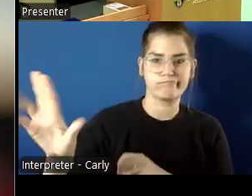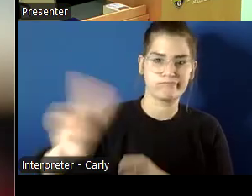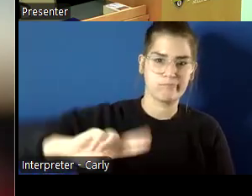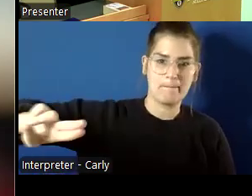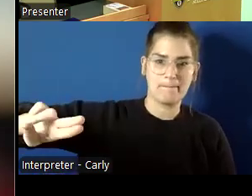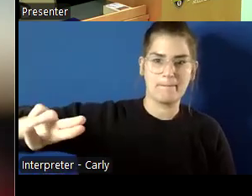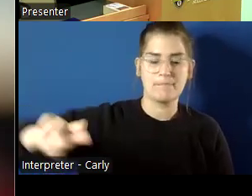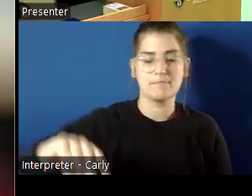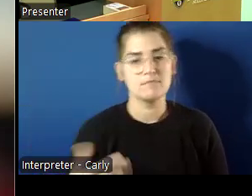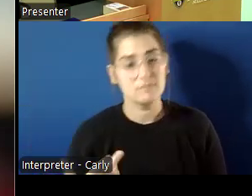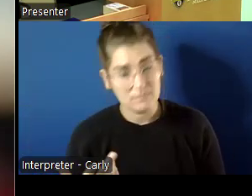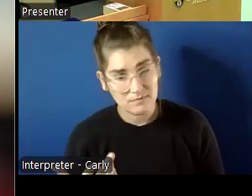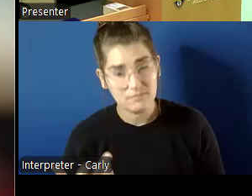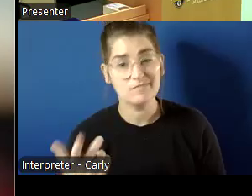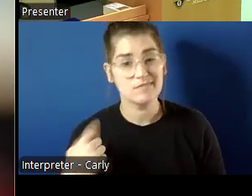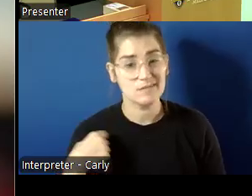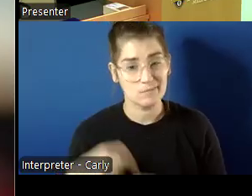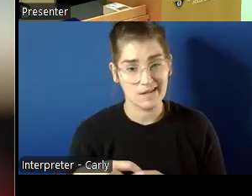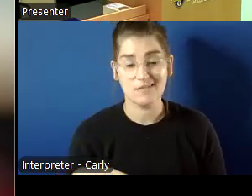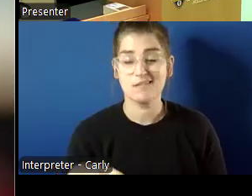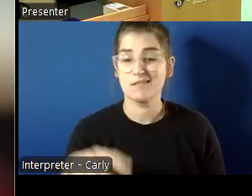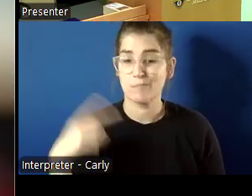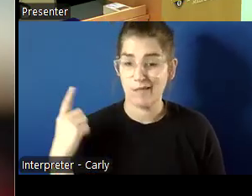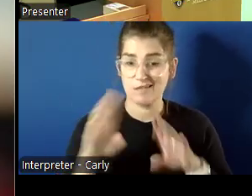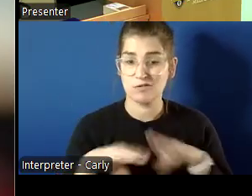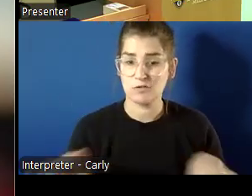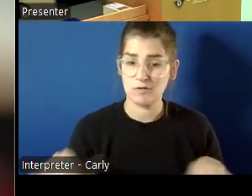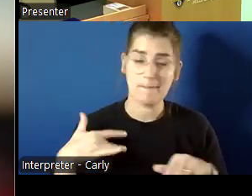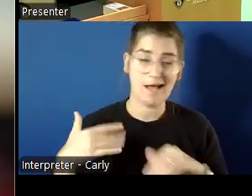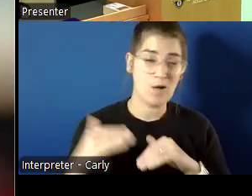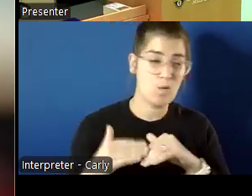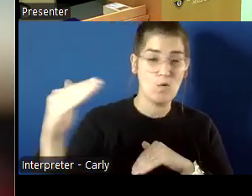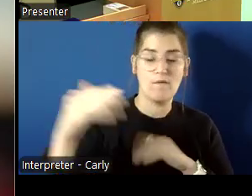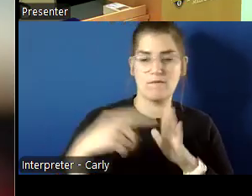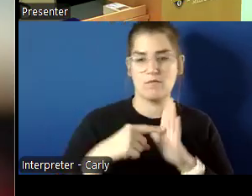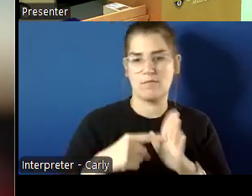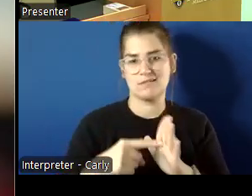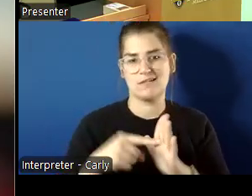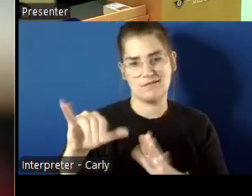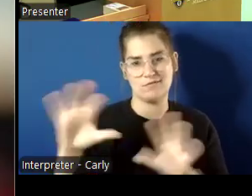and Hispanic children are also most over represented in those categories when the